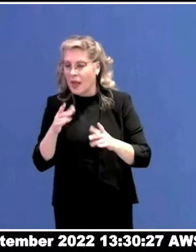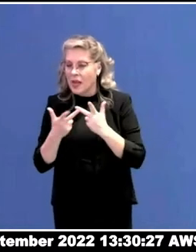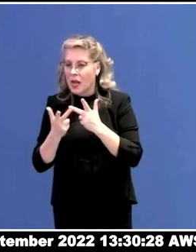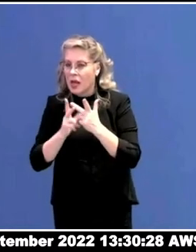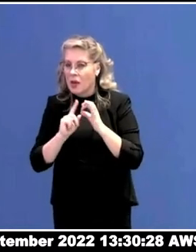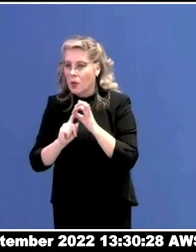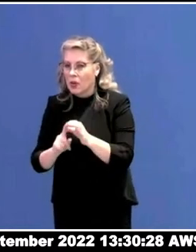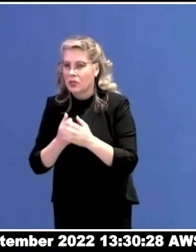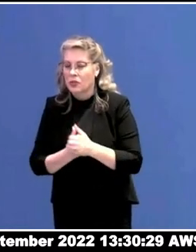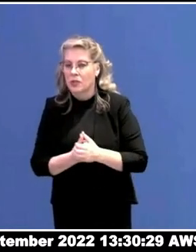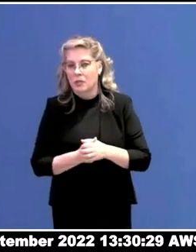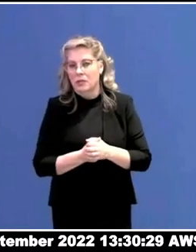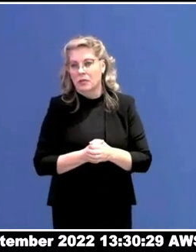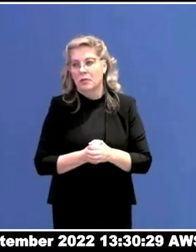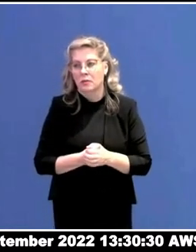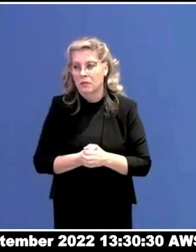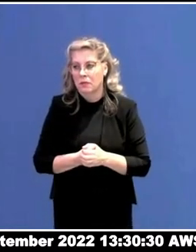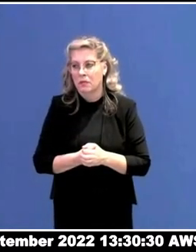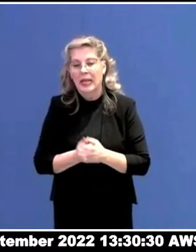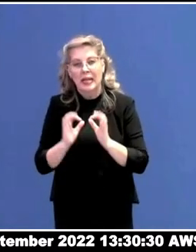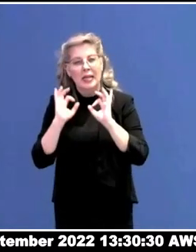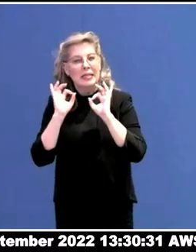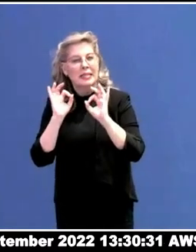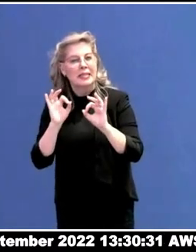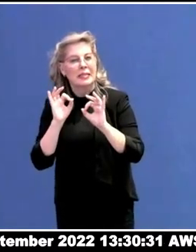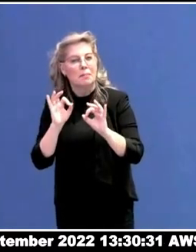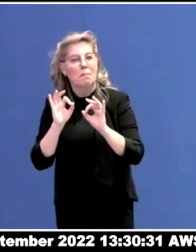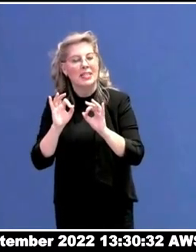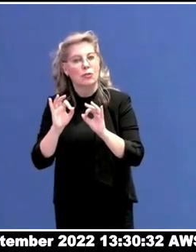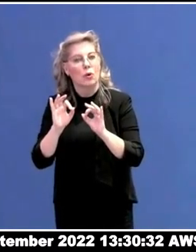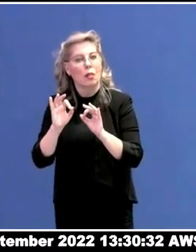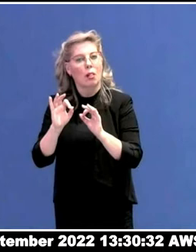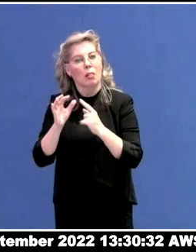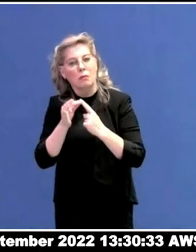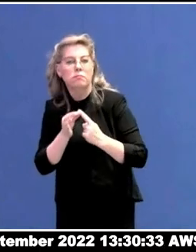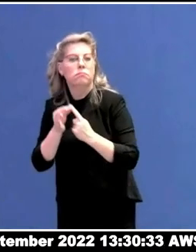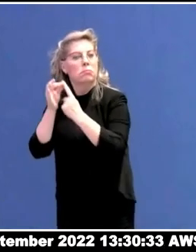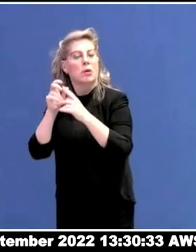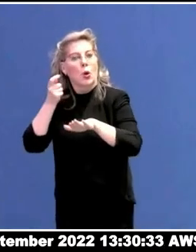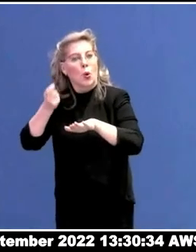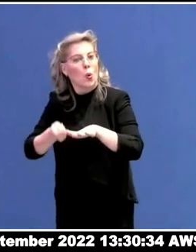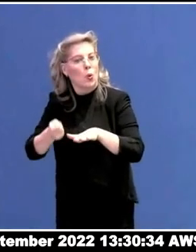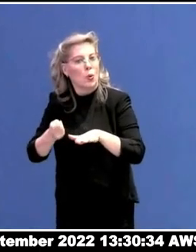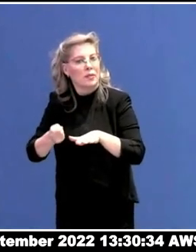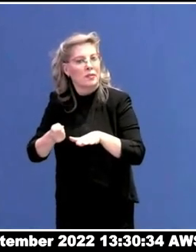What's your view on the effect on First Nations people being sentenced, based on your